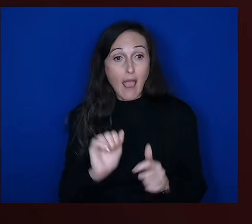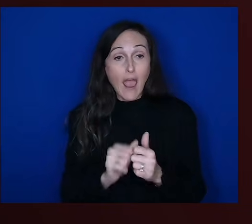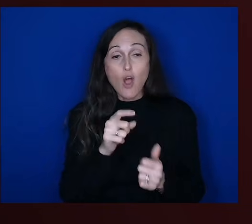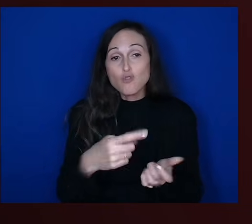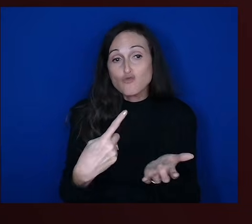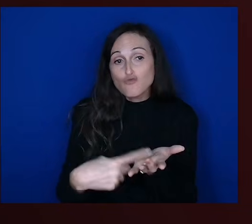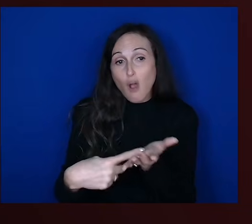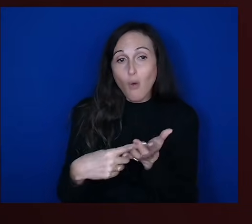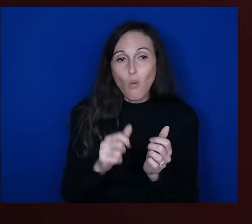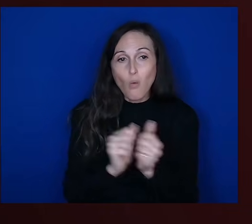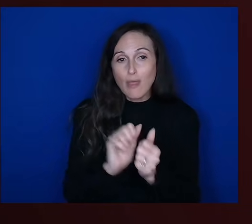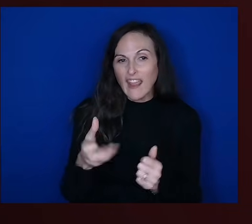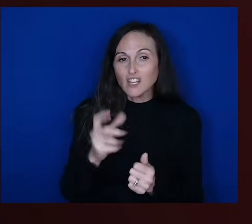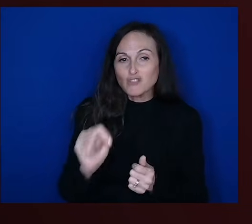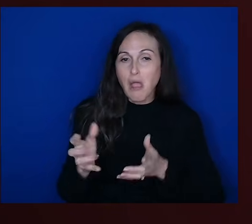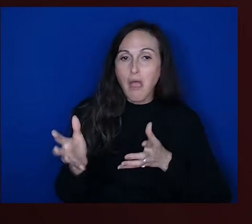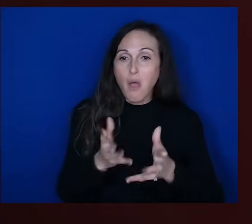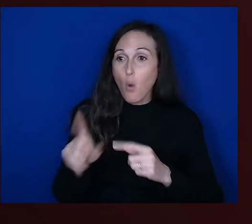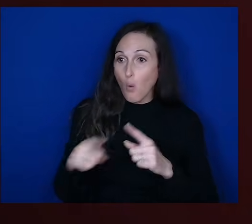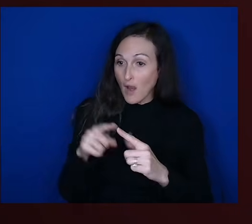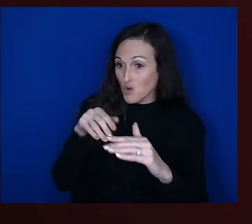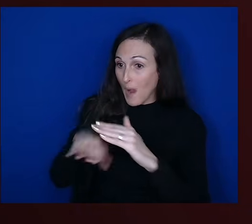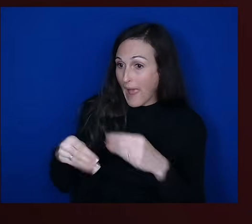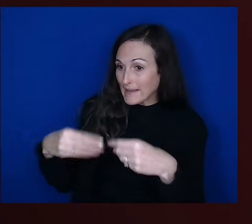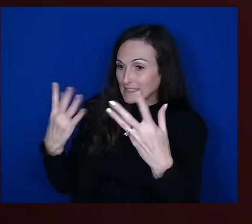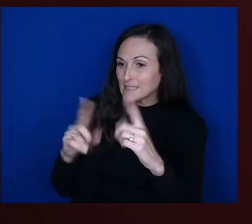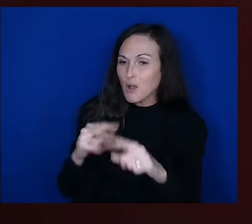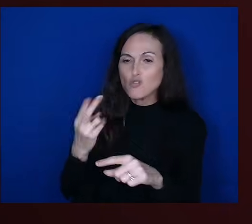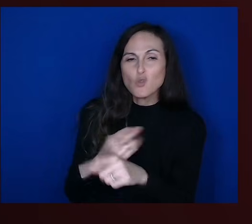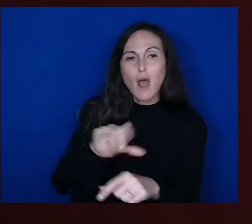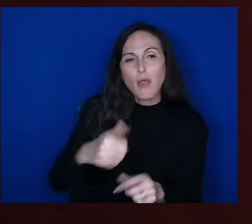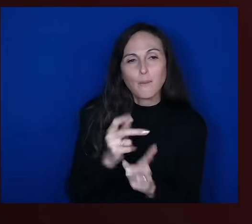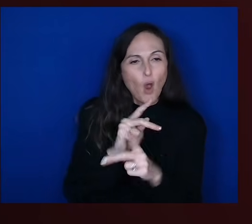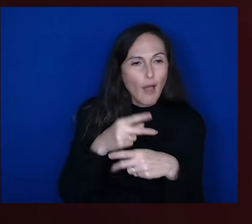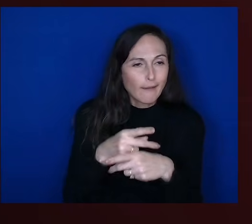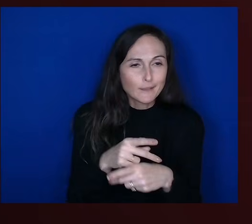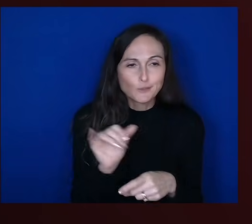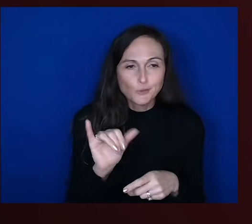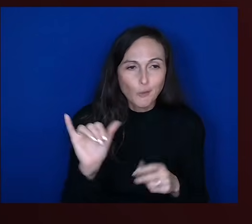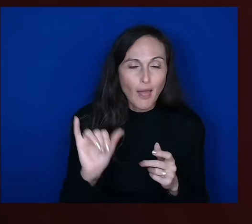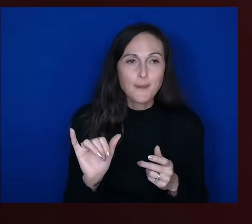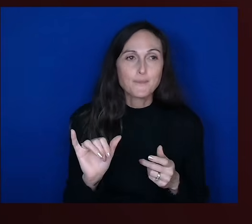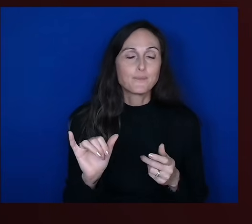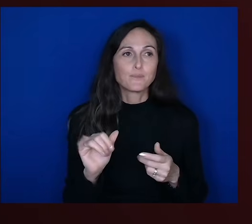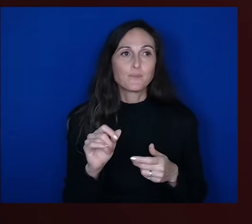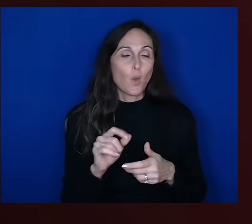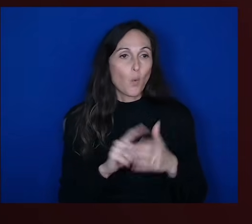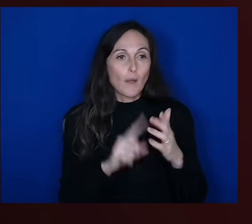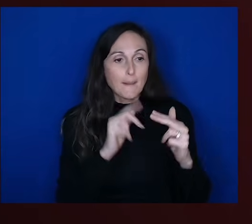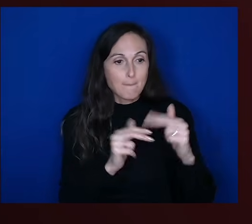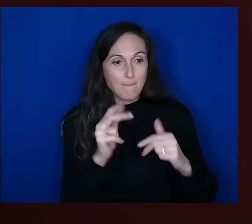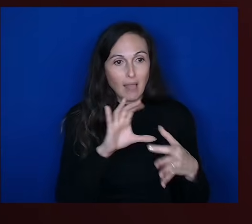when you have access to it, but you'll use other products like what's built into.NET with Orleans, for example,